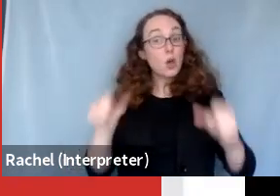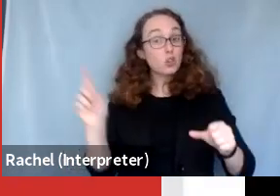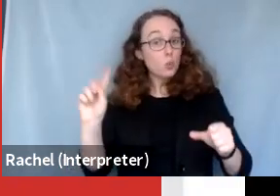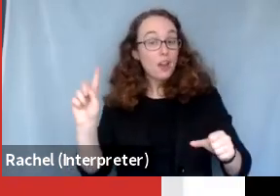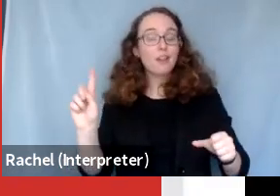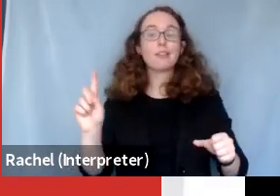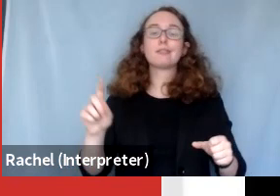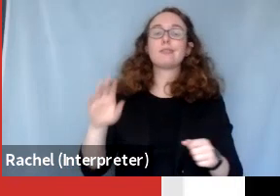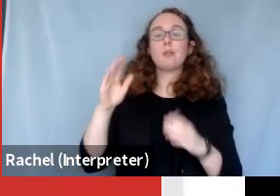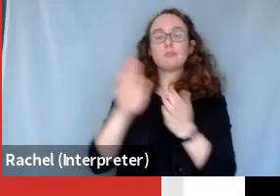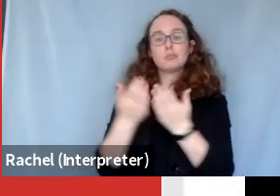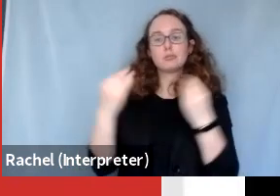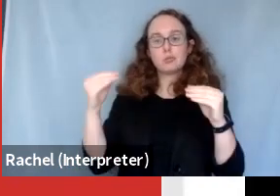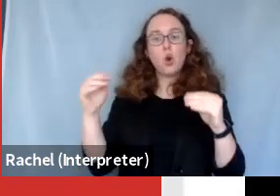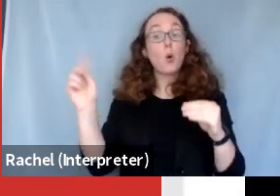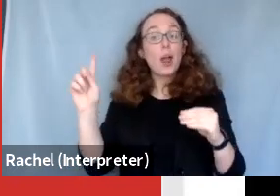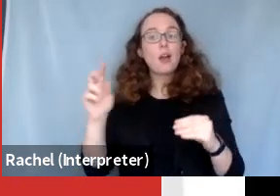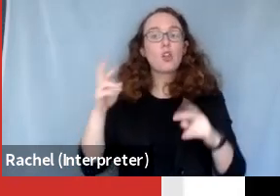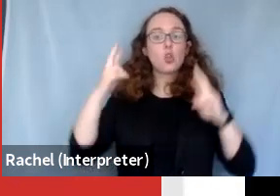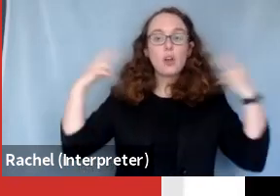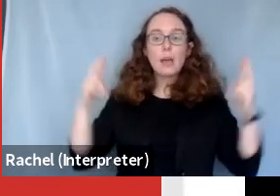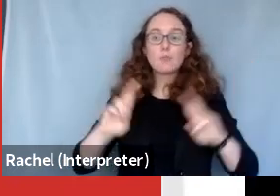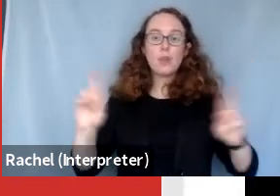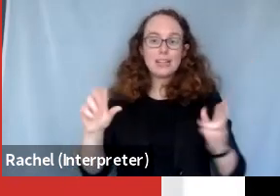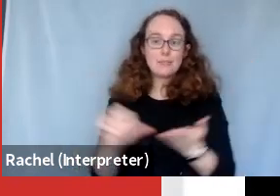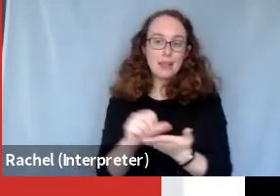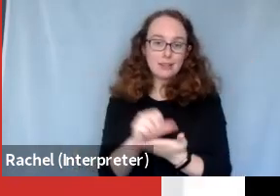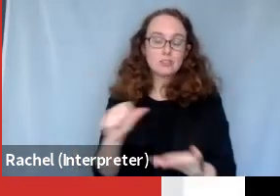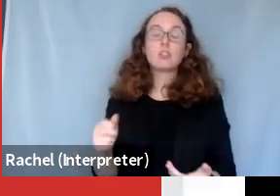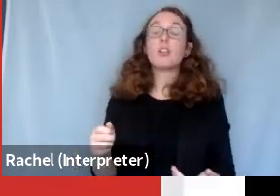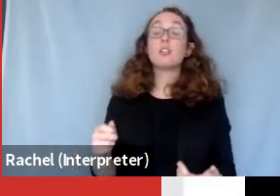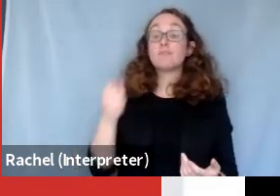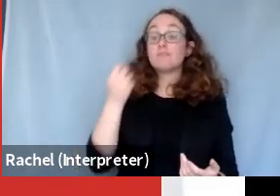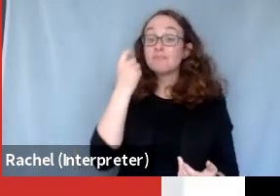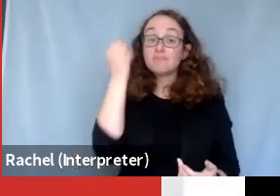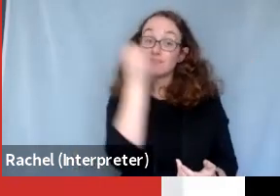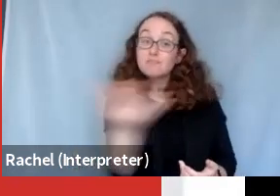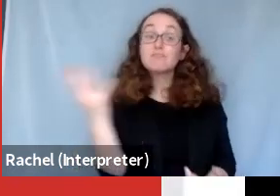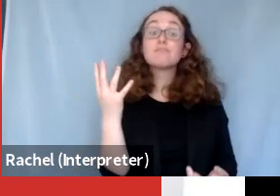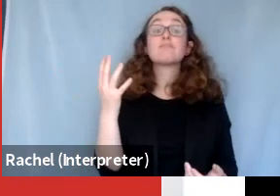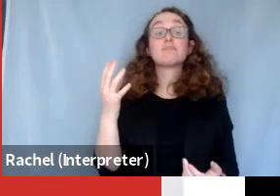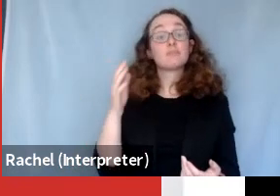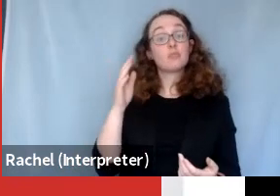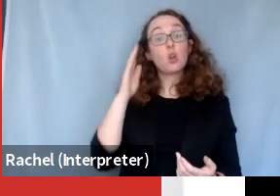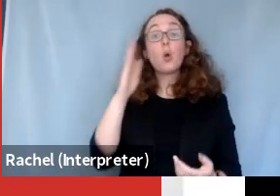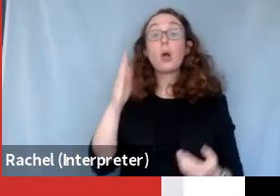every day this week as there are additional live events for you guys to attend, and we will send those like we said daily.